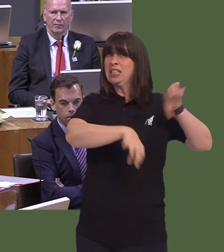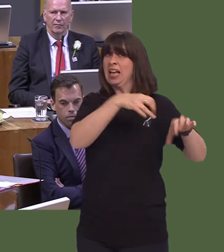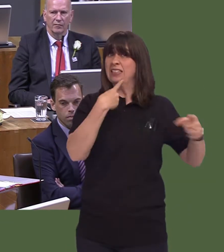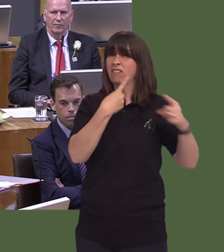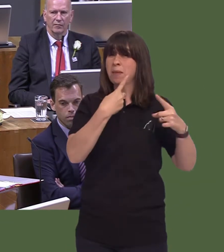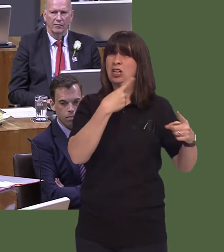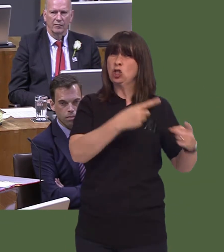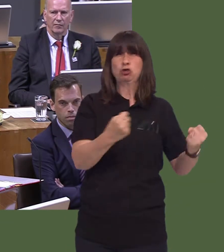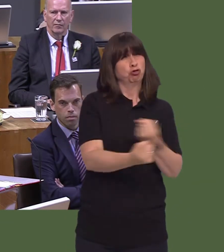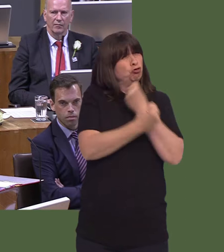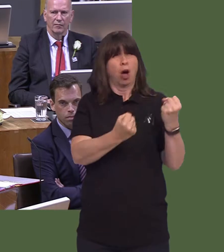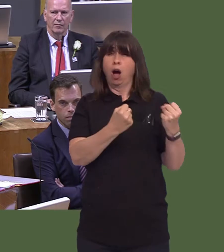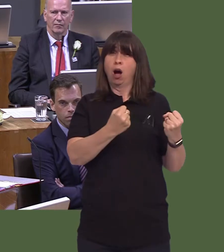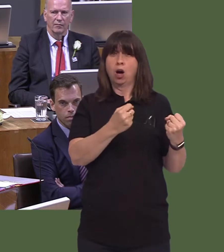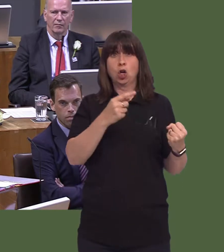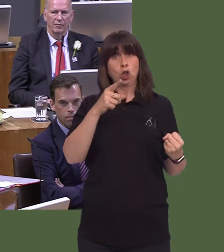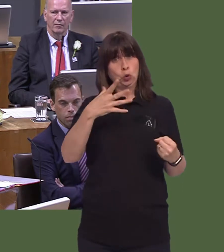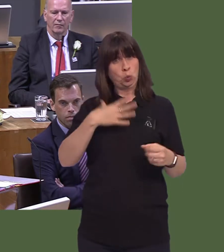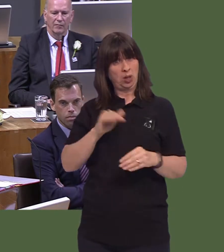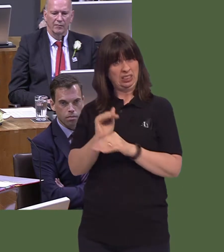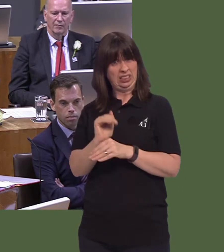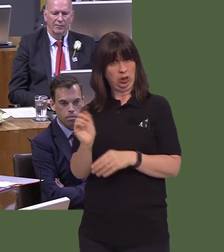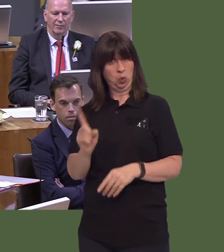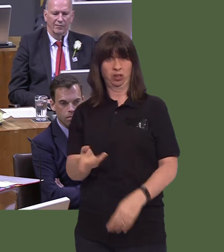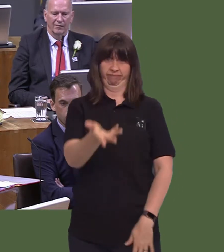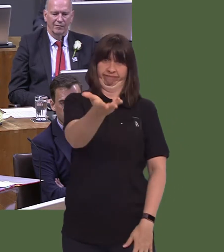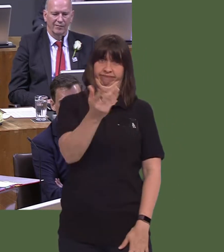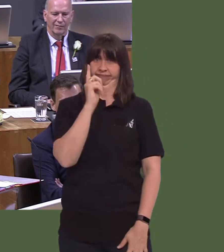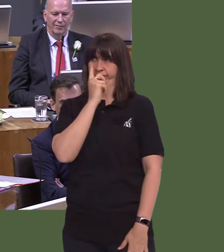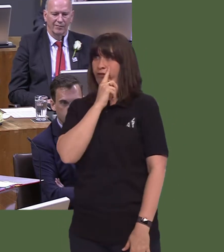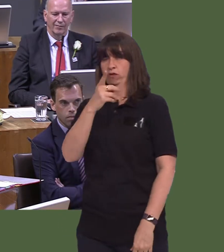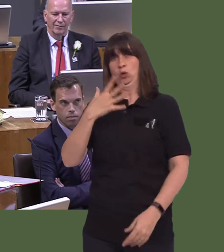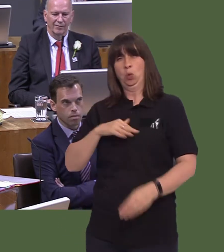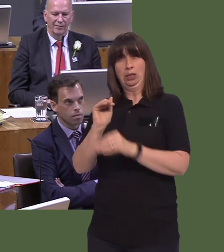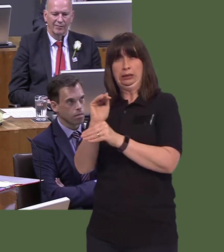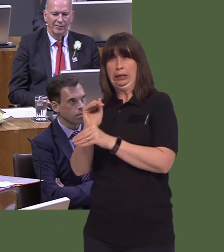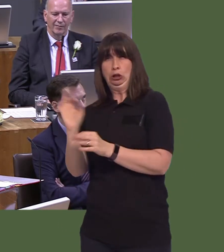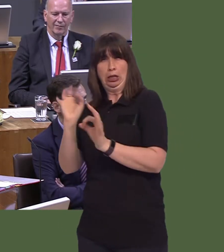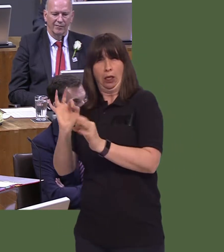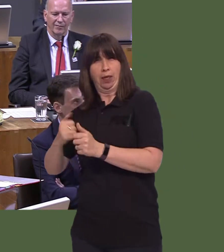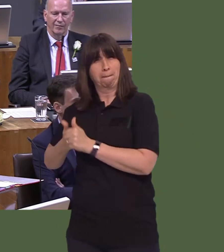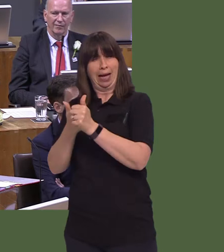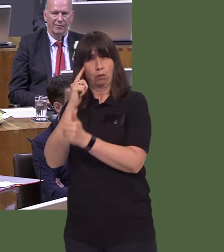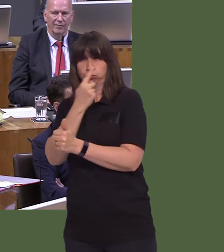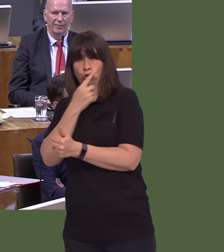some idea of what he would like to be taught in our schools. We prefer balance; he wants right-wing revisionism.